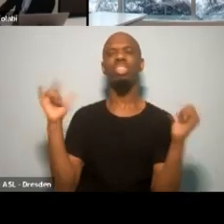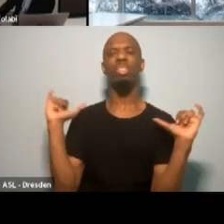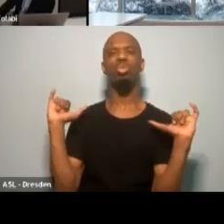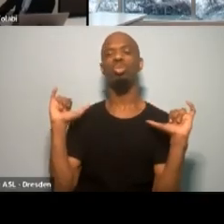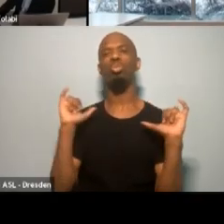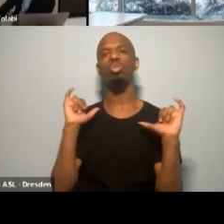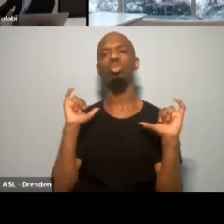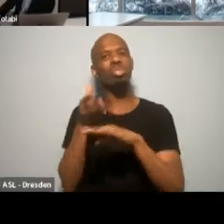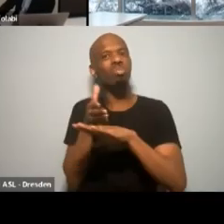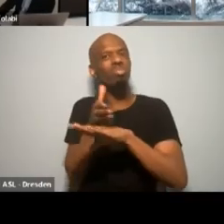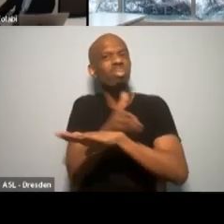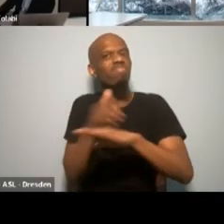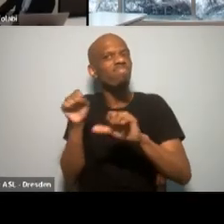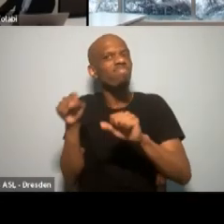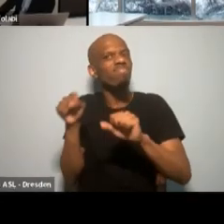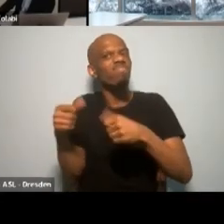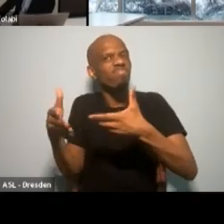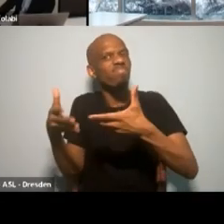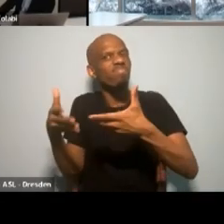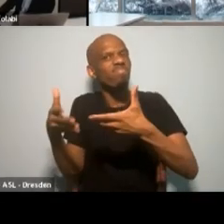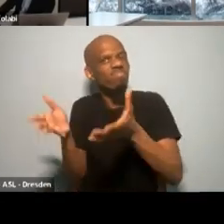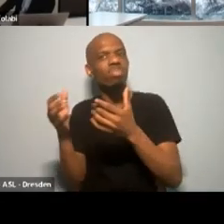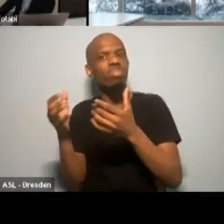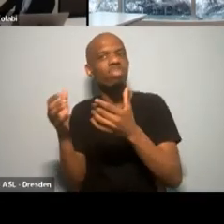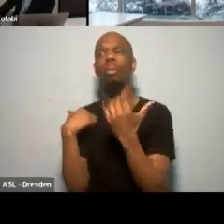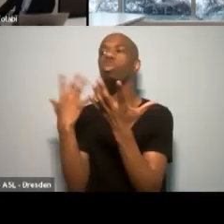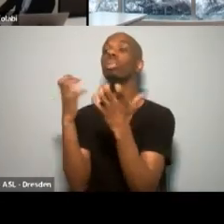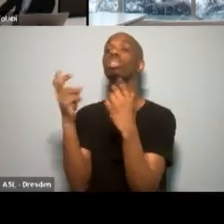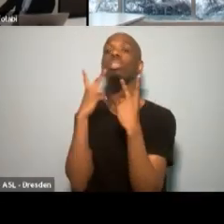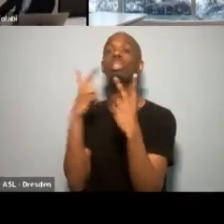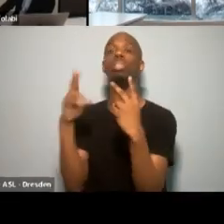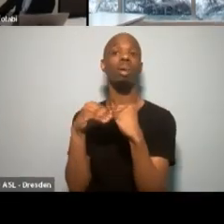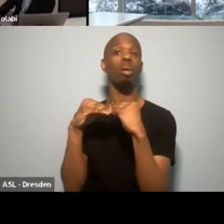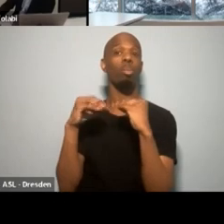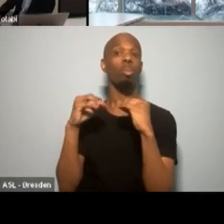more government-academic collaboration,